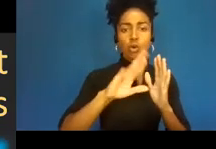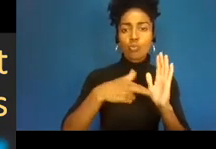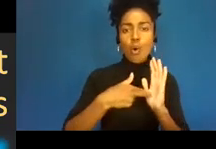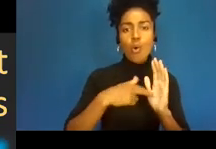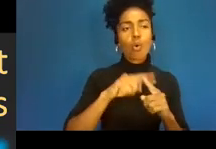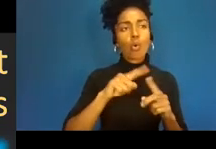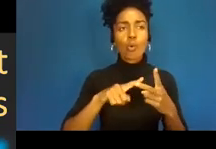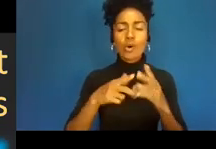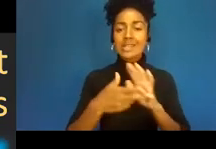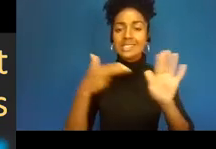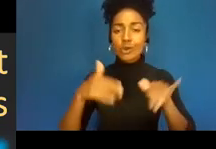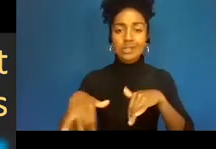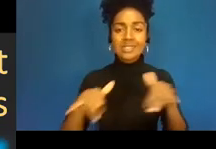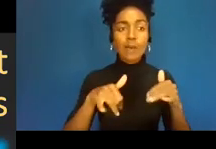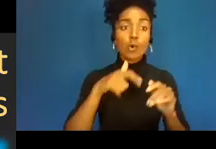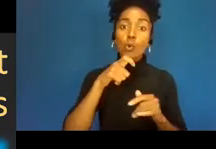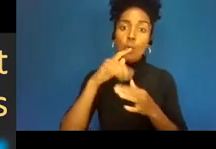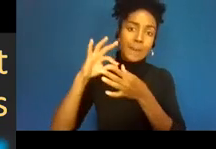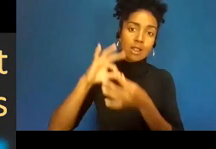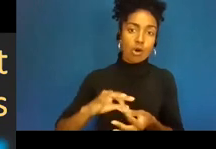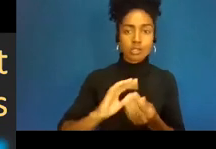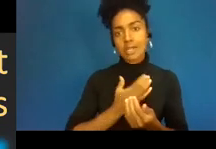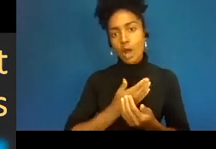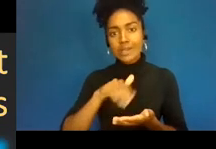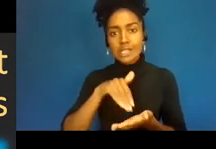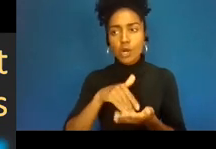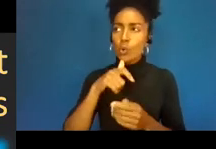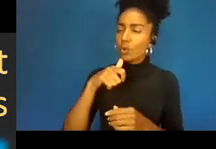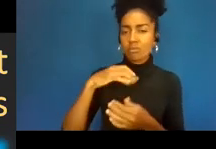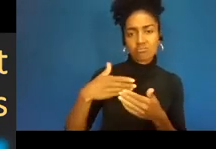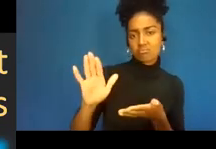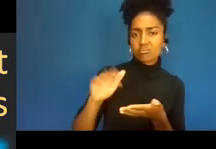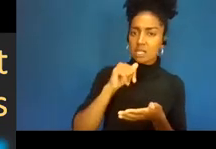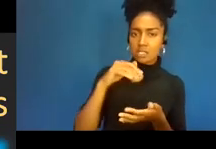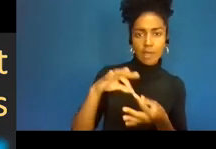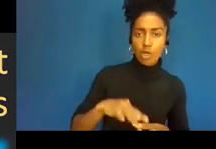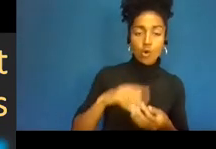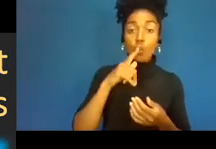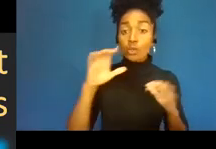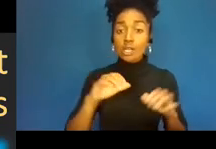who belongs in our centers, who doesn't, who does the work of our centers.